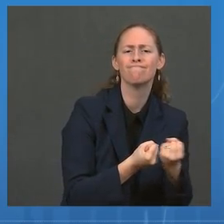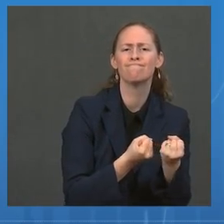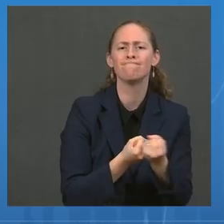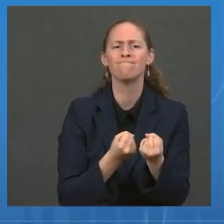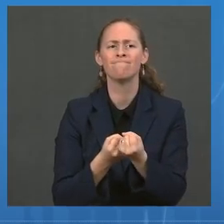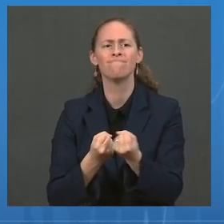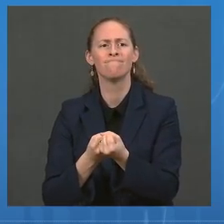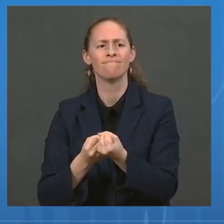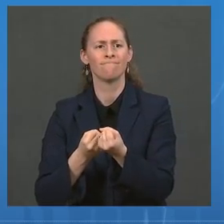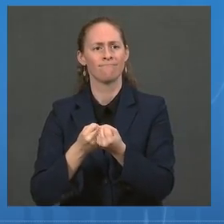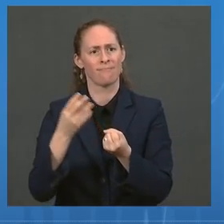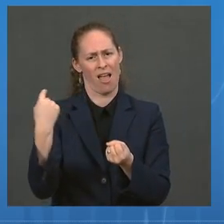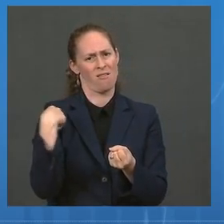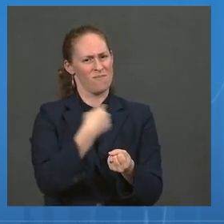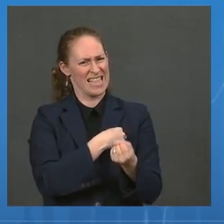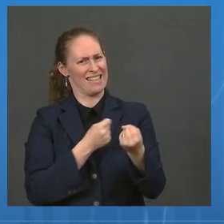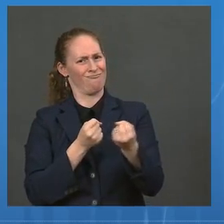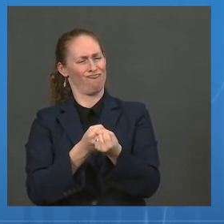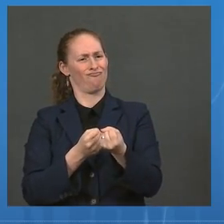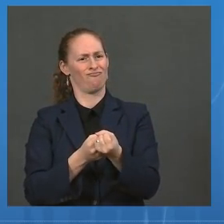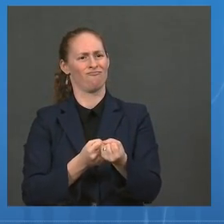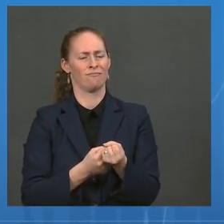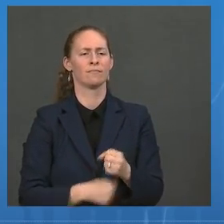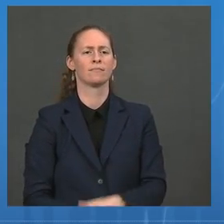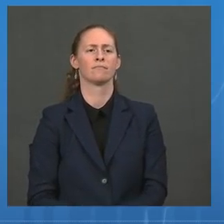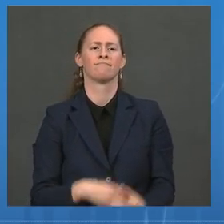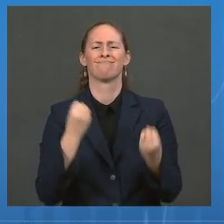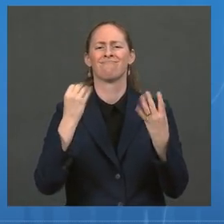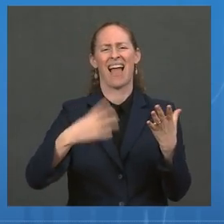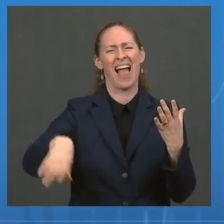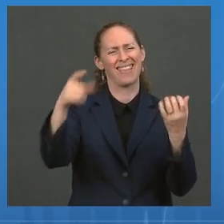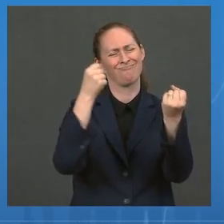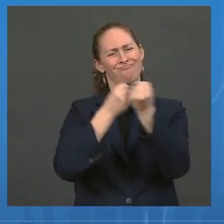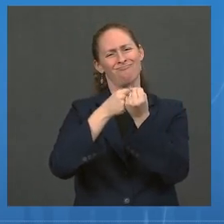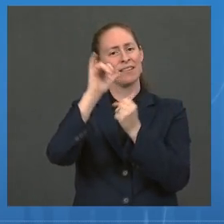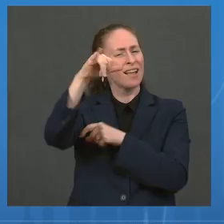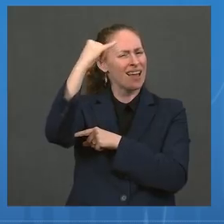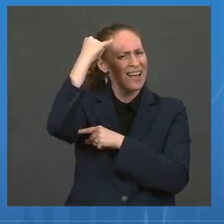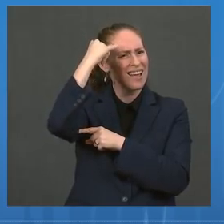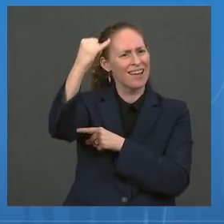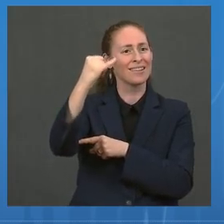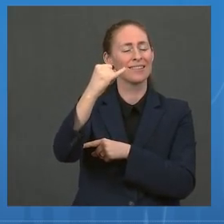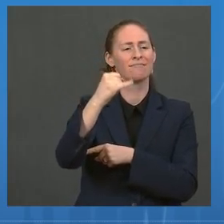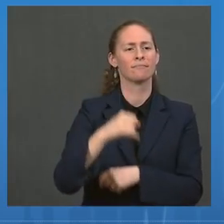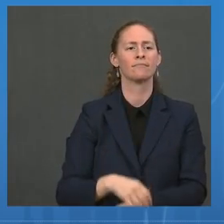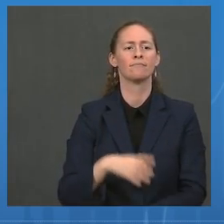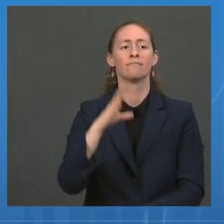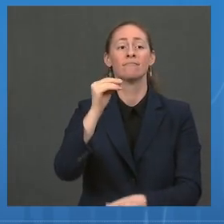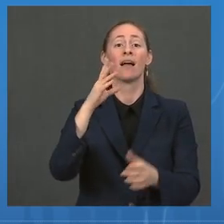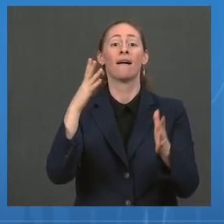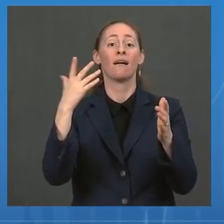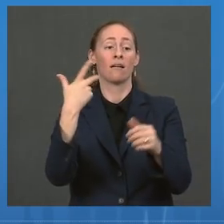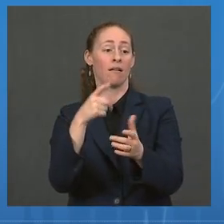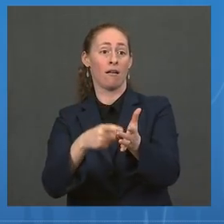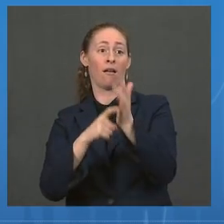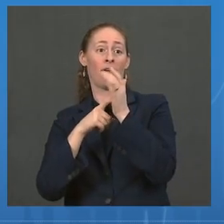vaccination requirements. And as Dr. Murthy said, they have a long history. We believe that vaccination requirements